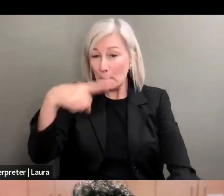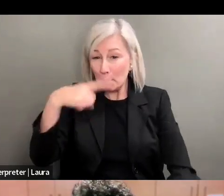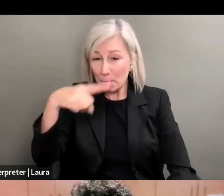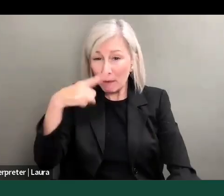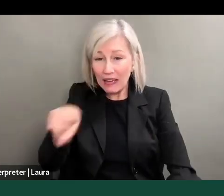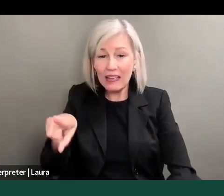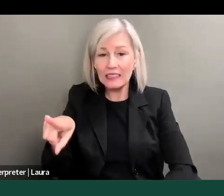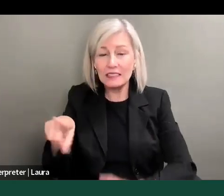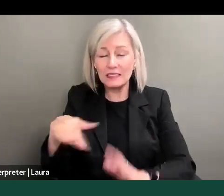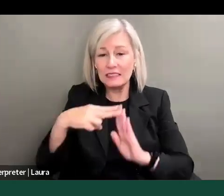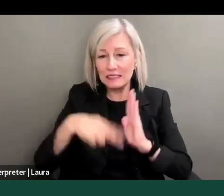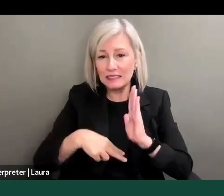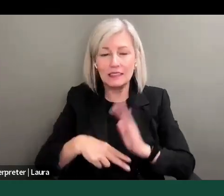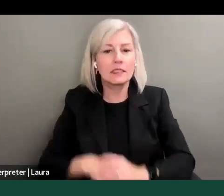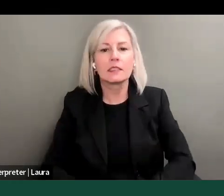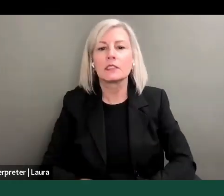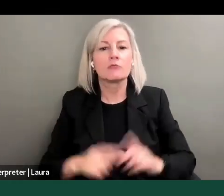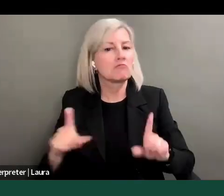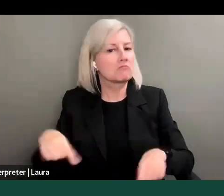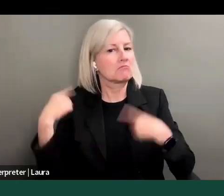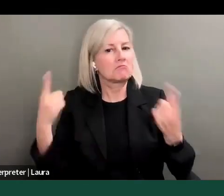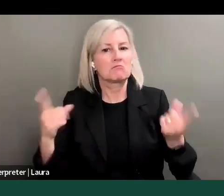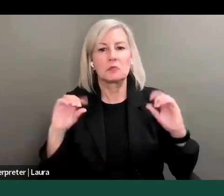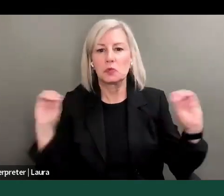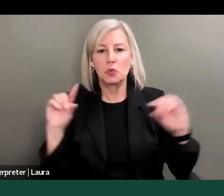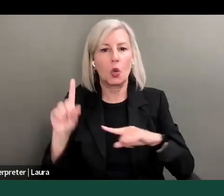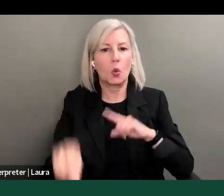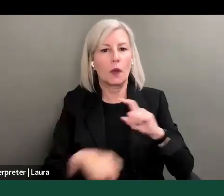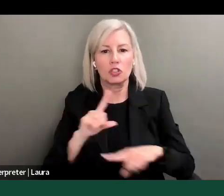Yeah, there's no questions in the chat at this point.